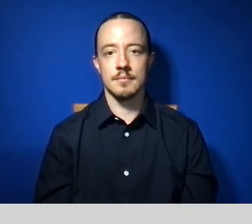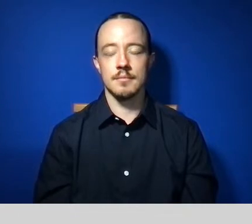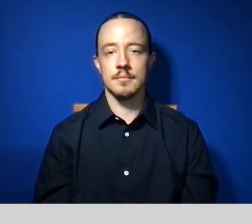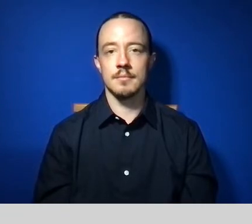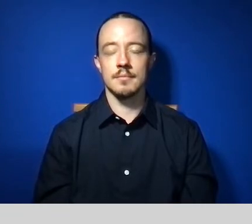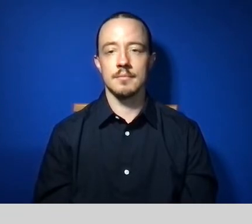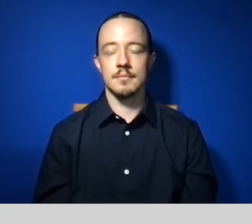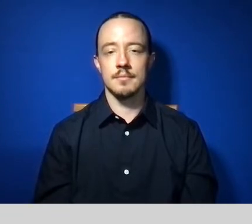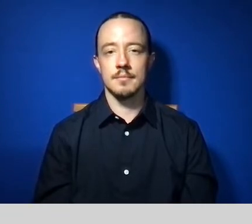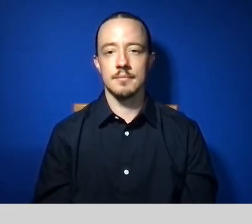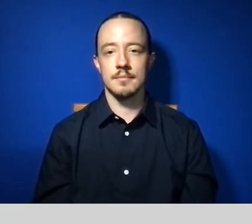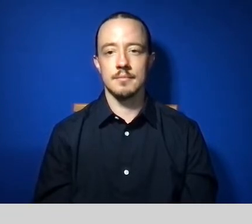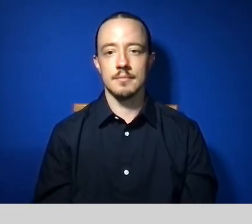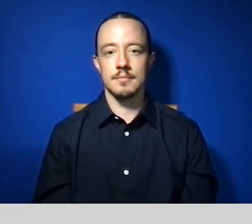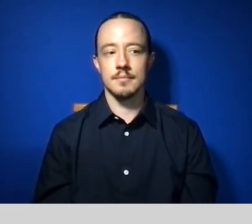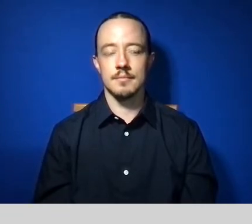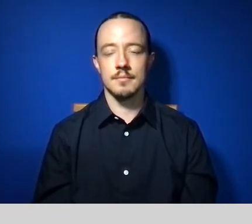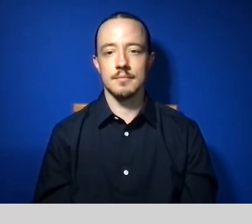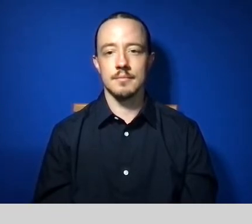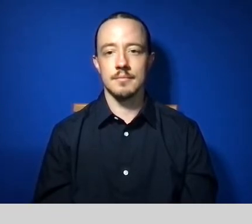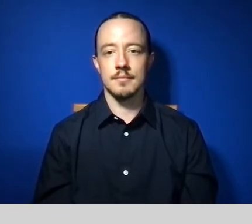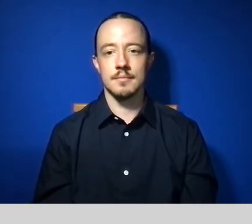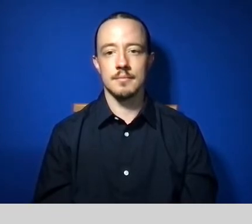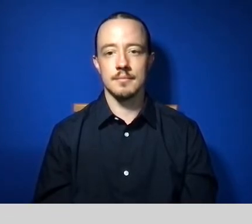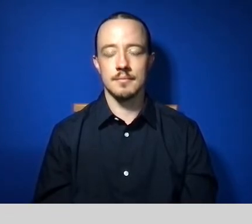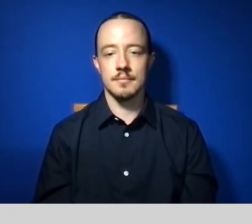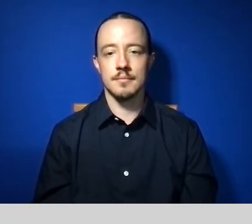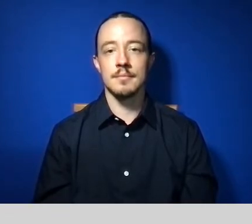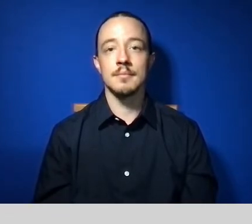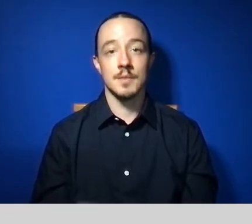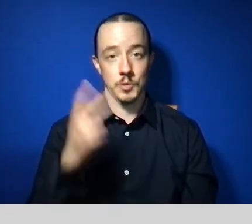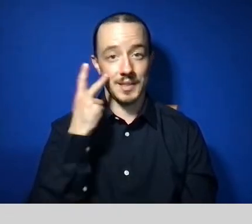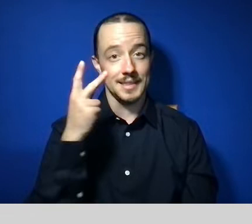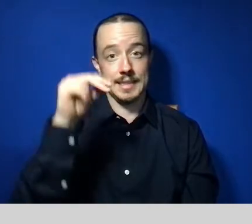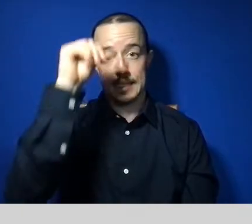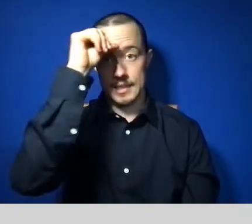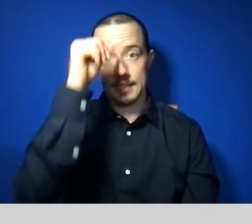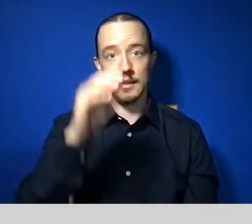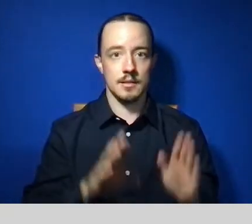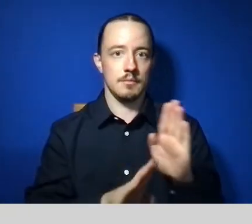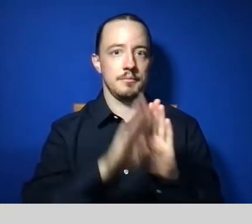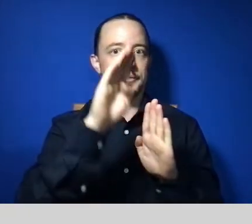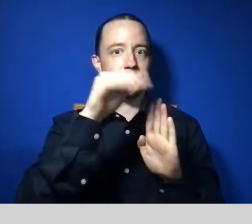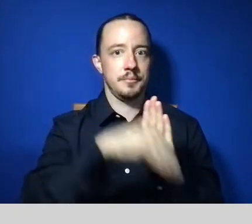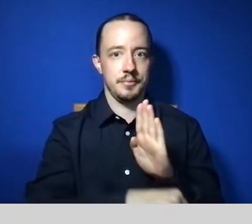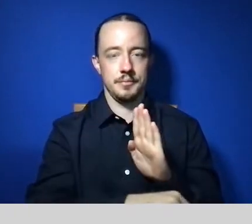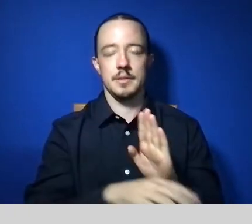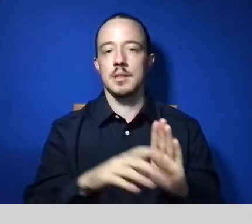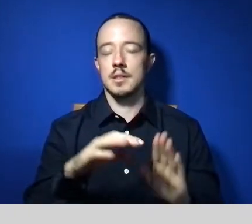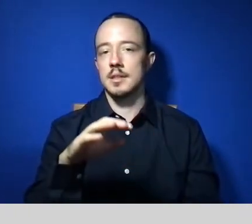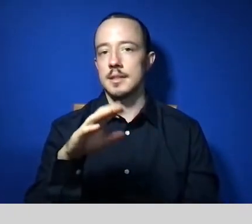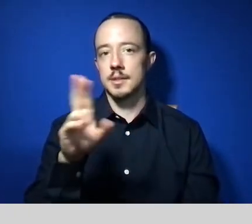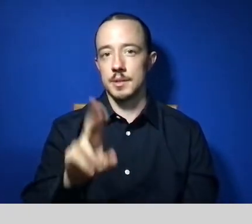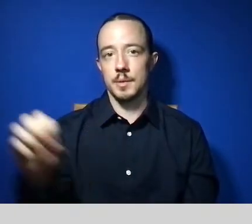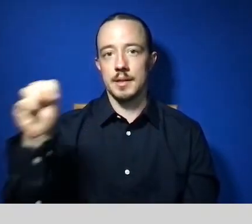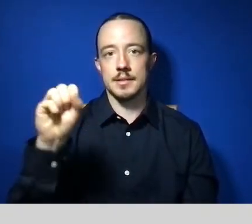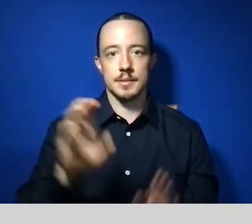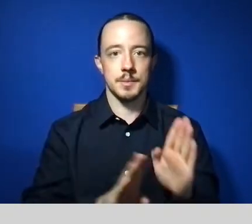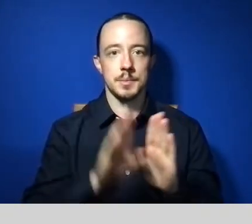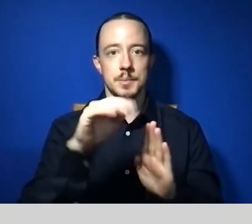You can see it. This is the India wall that went up and India, the US has been fluctuating